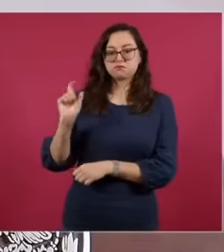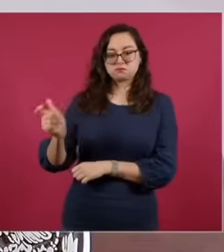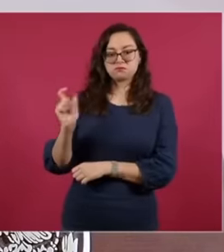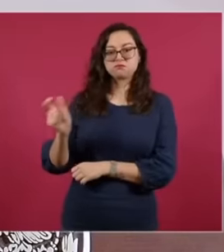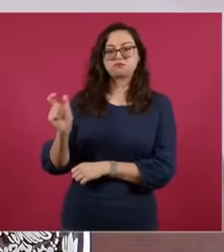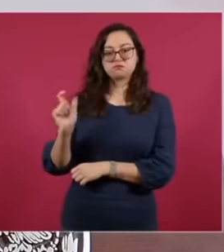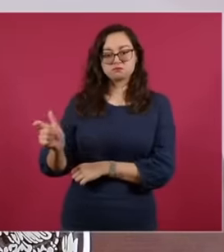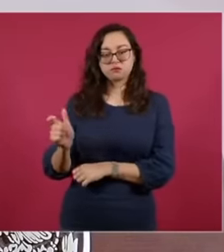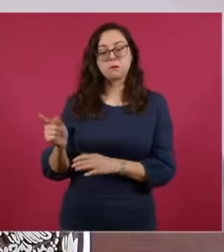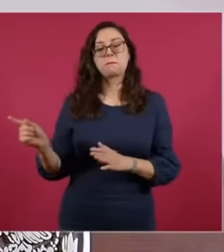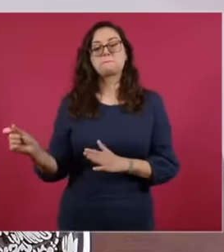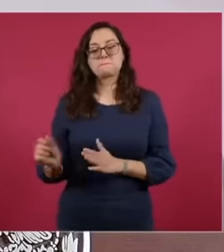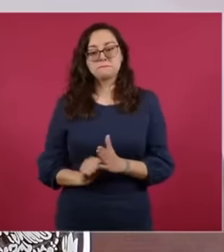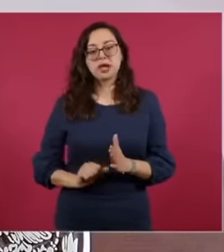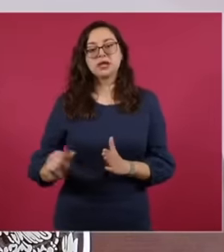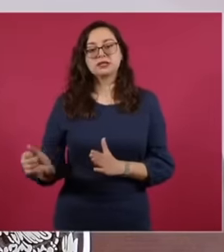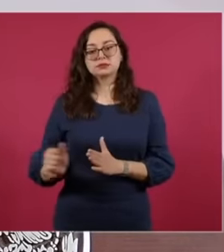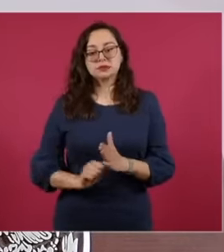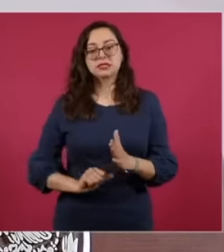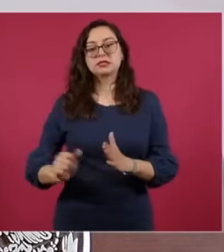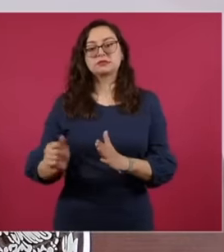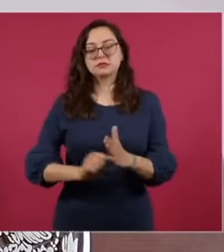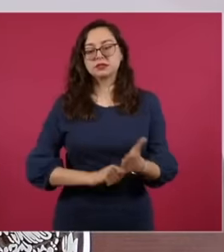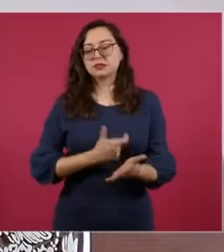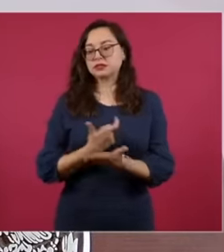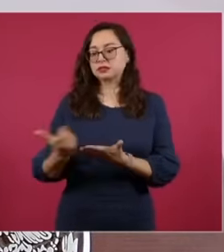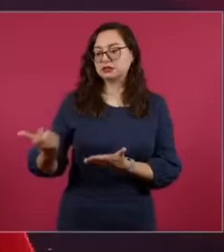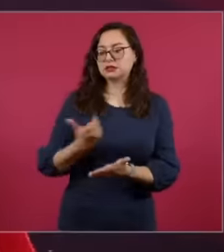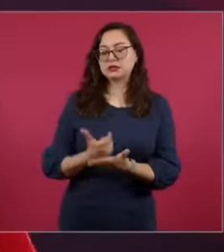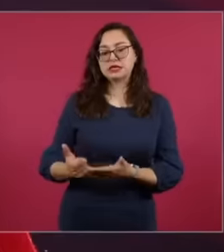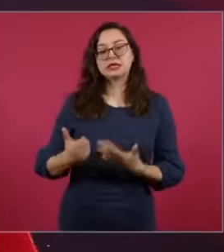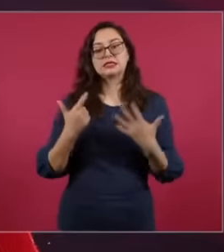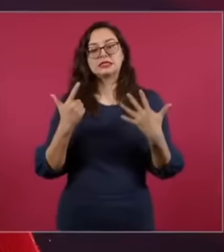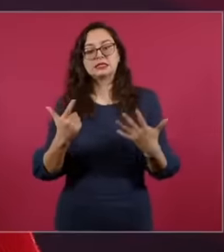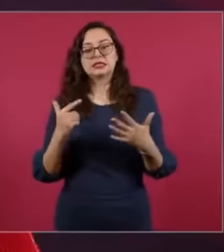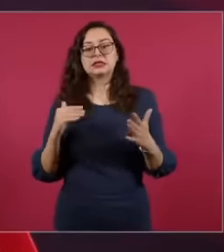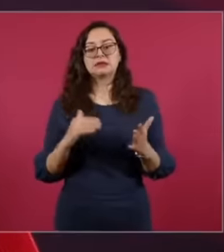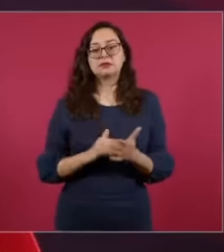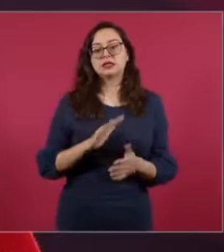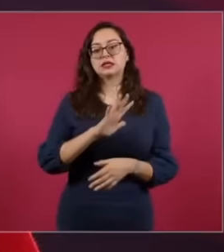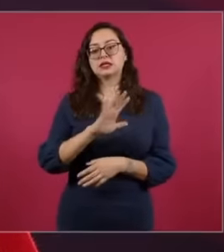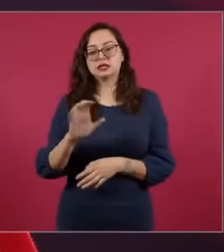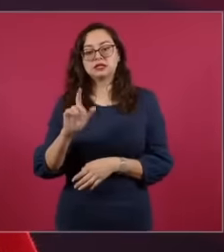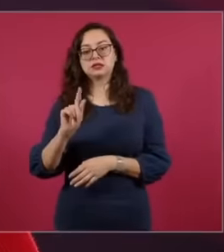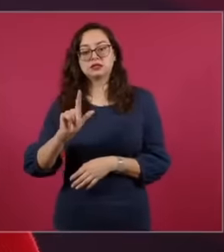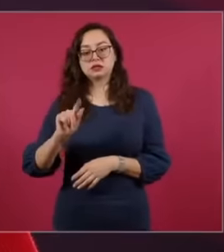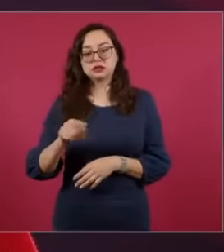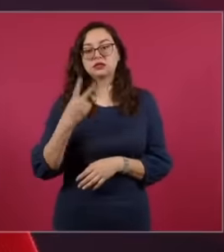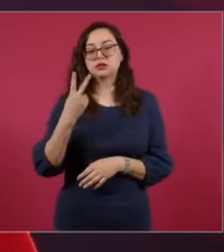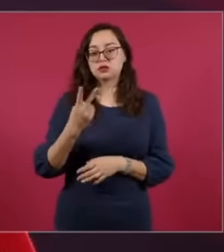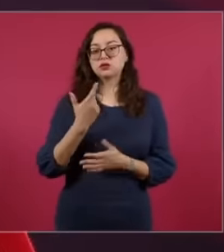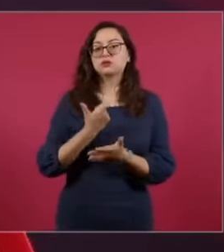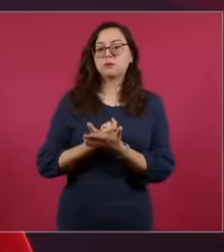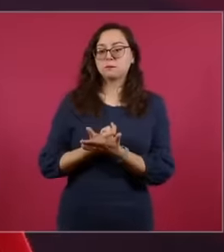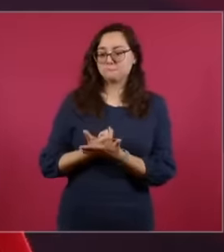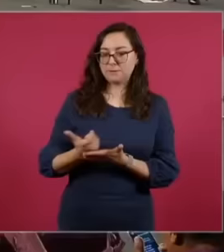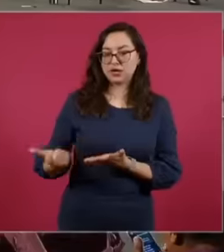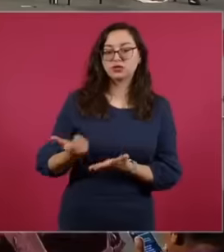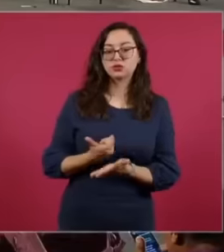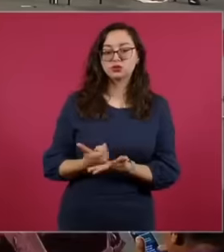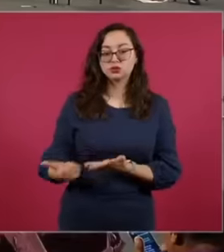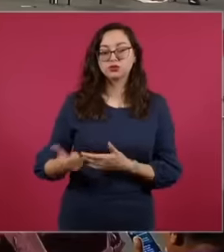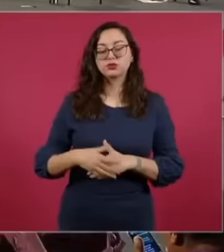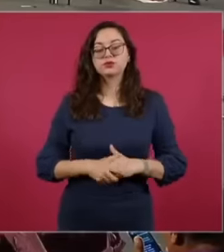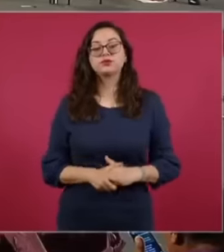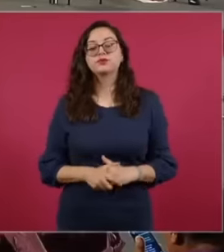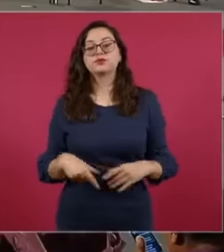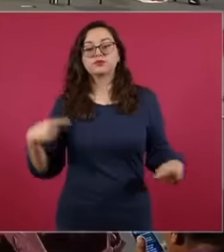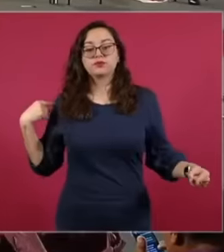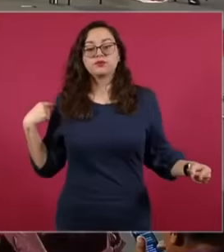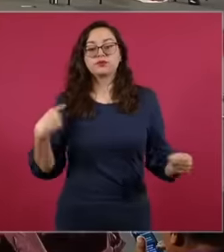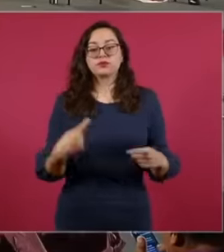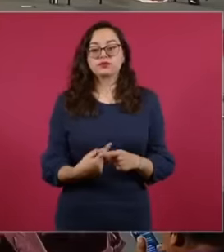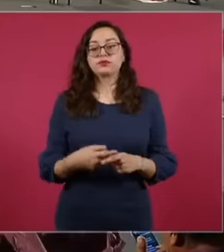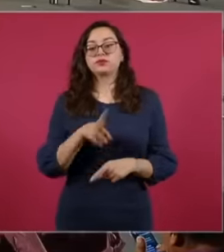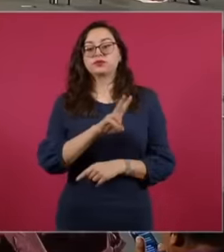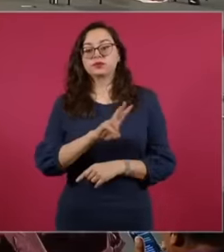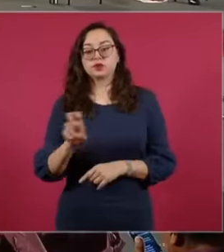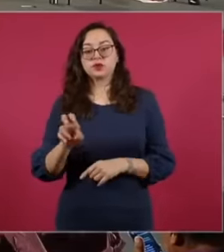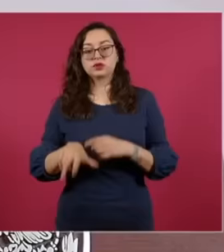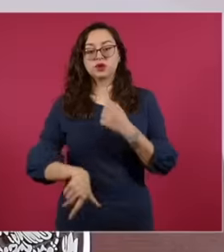a monthly minimum wage equivalent to 7,572 pesos and to date 212 million have been dispersed